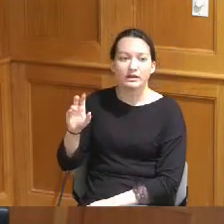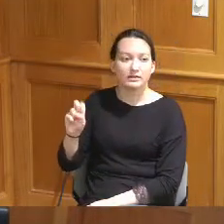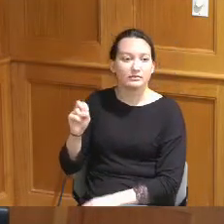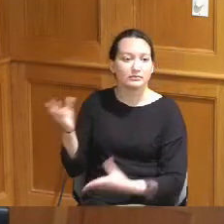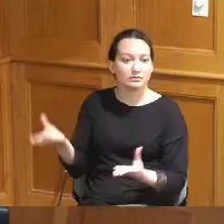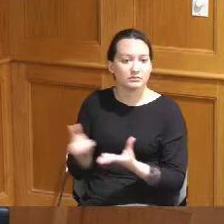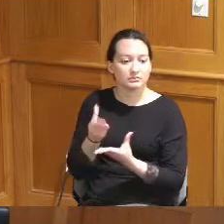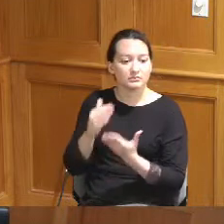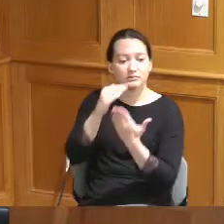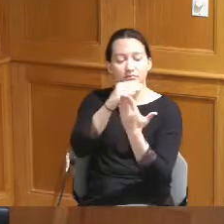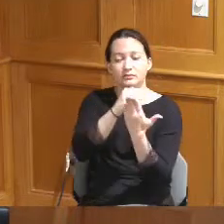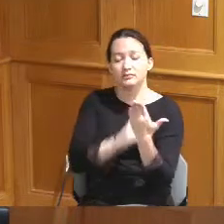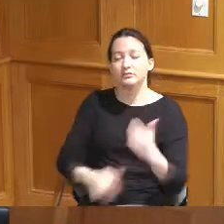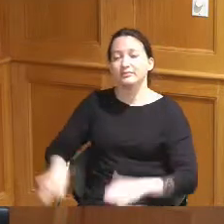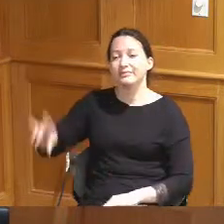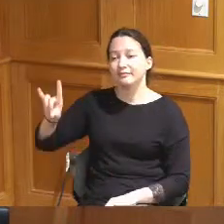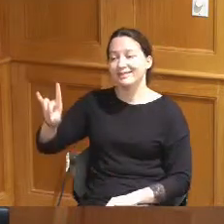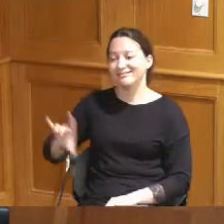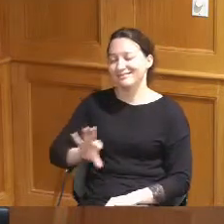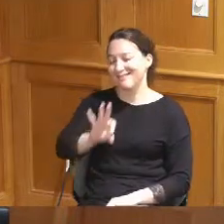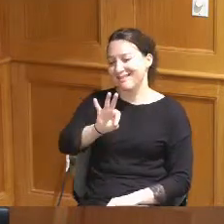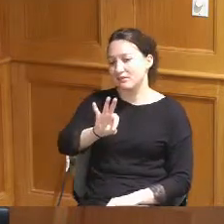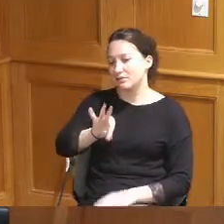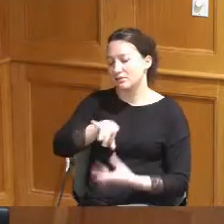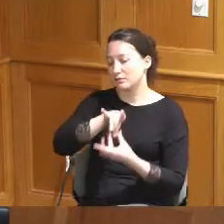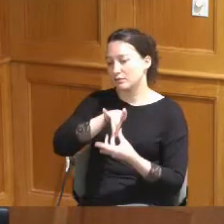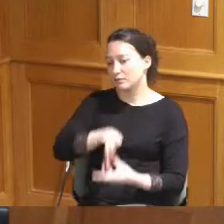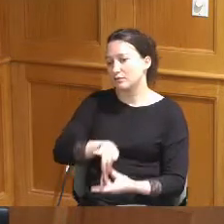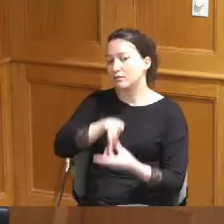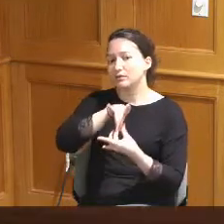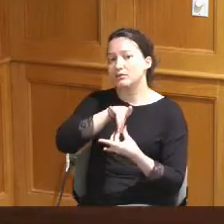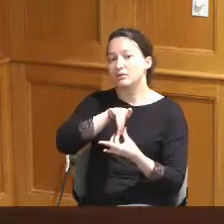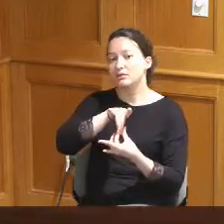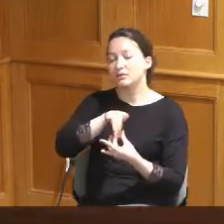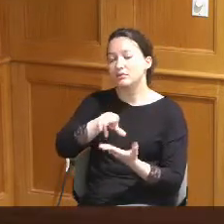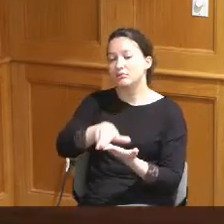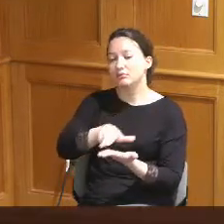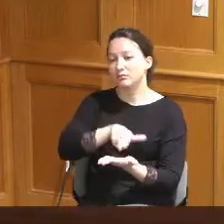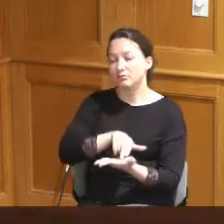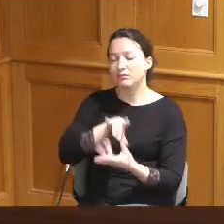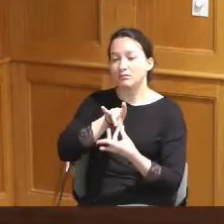items eight and nine that relate to to contracts related to two grants that